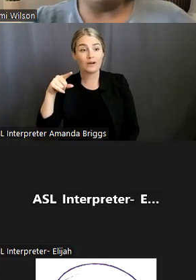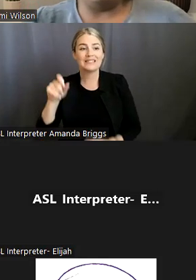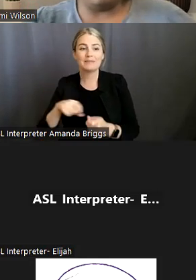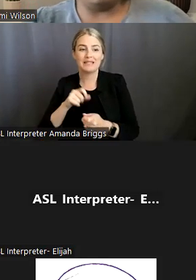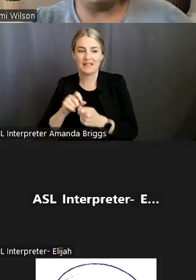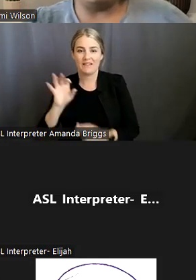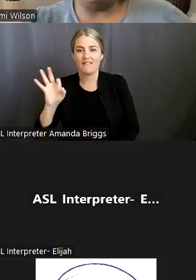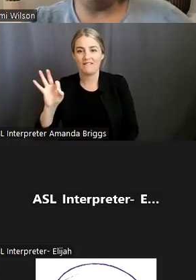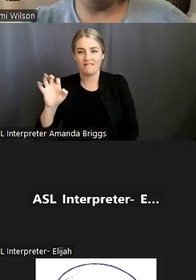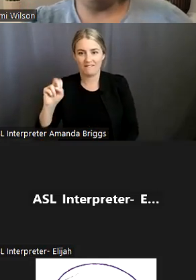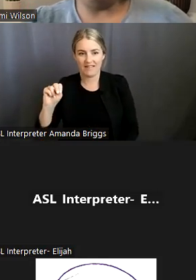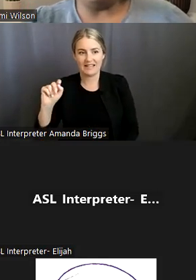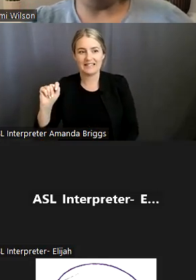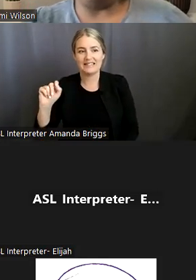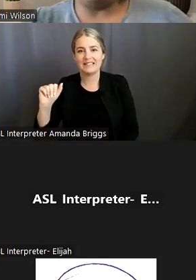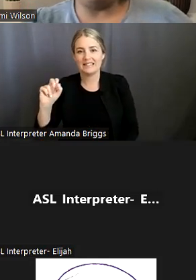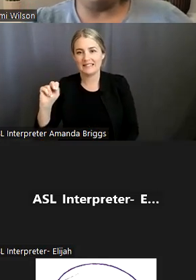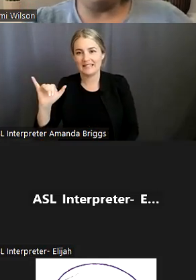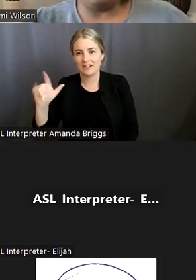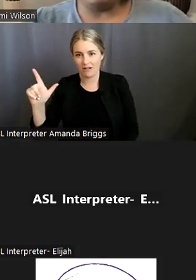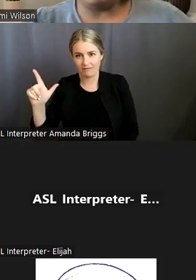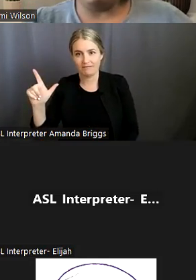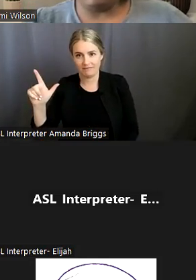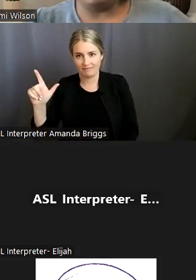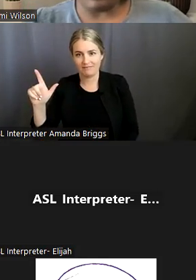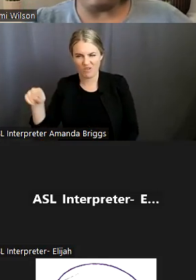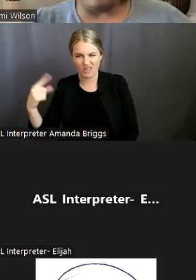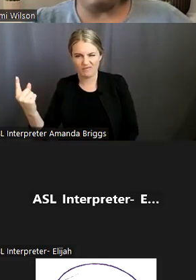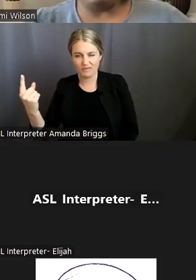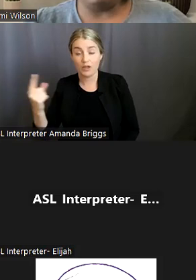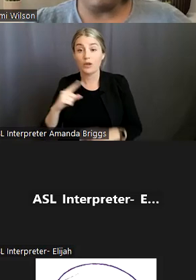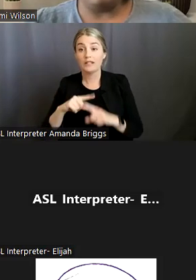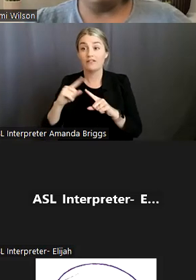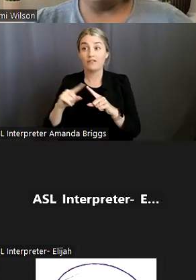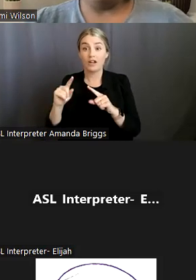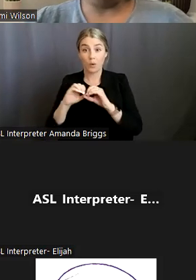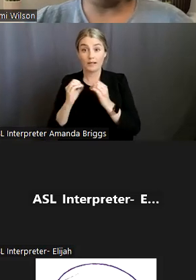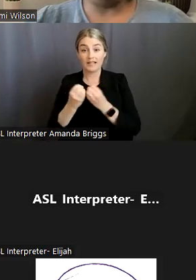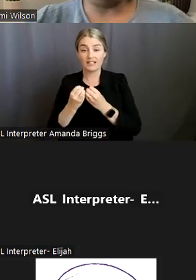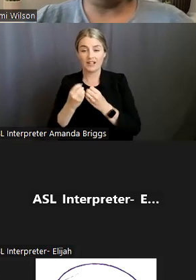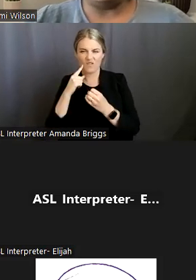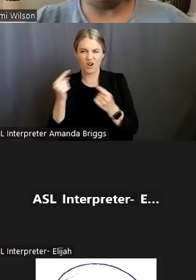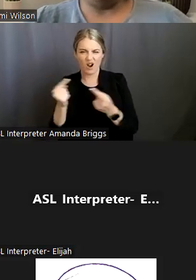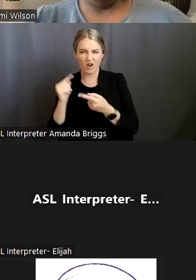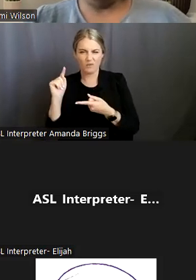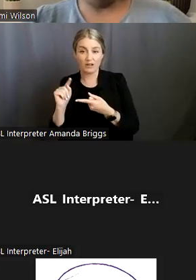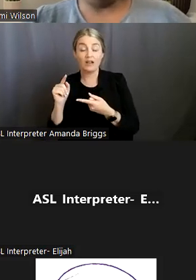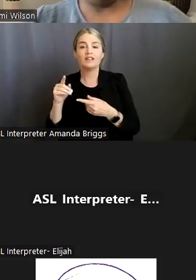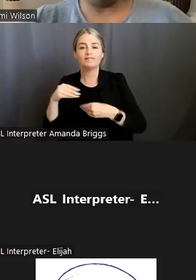And a lot of harm reduction orgs give these out now so that a person can test the substance